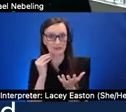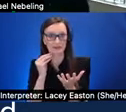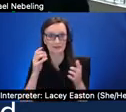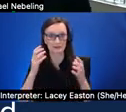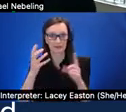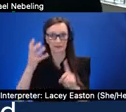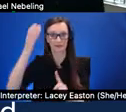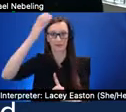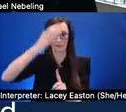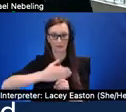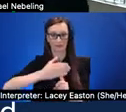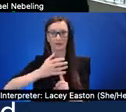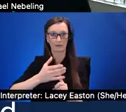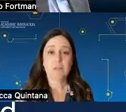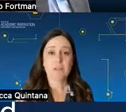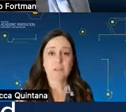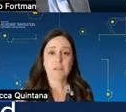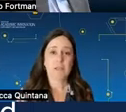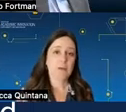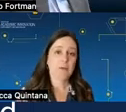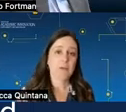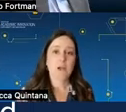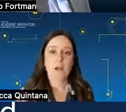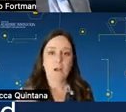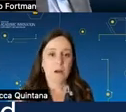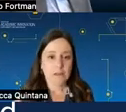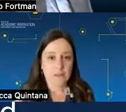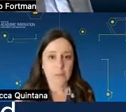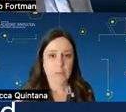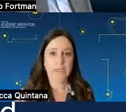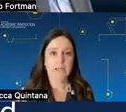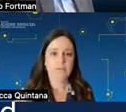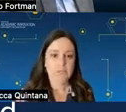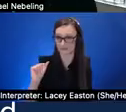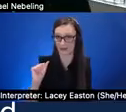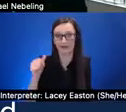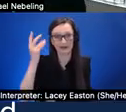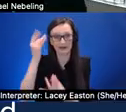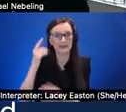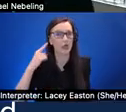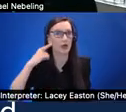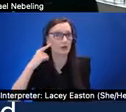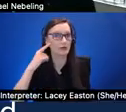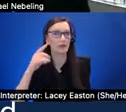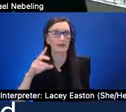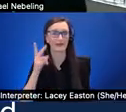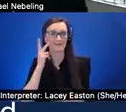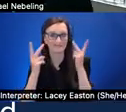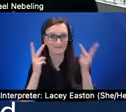ways and and disability thinking about uh auditory and visual impairments and so forth how can we